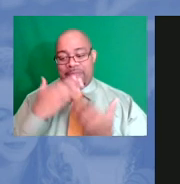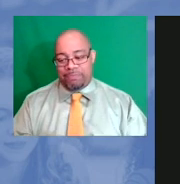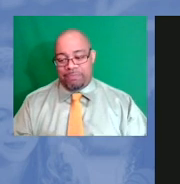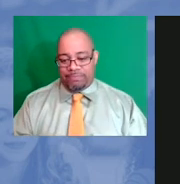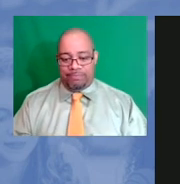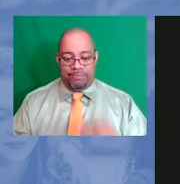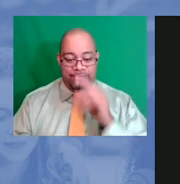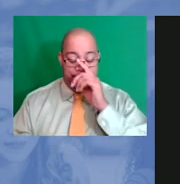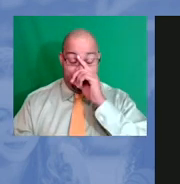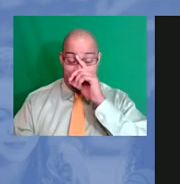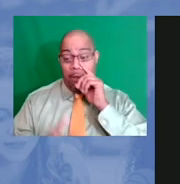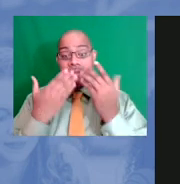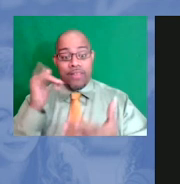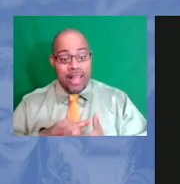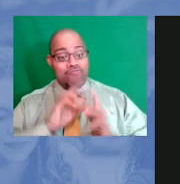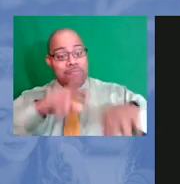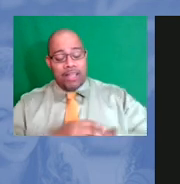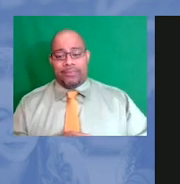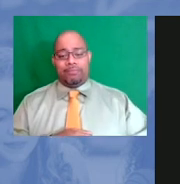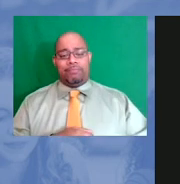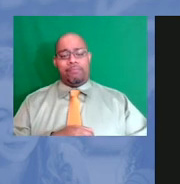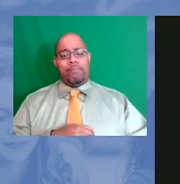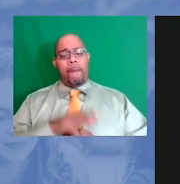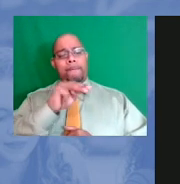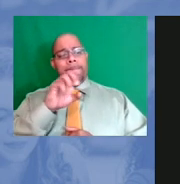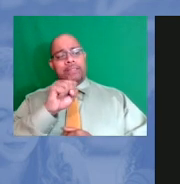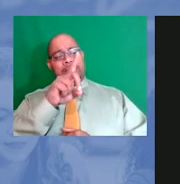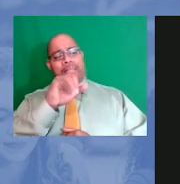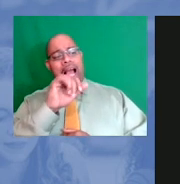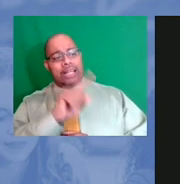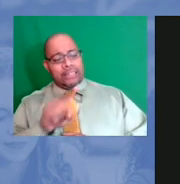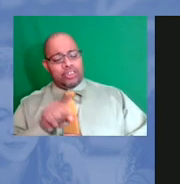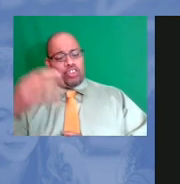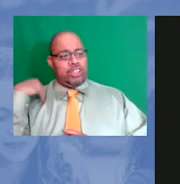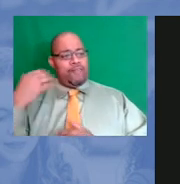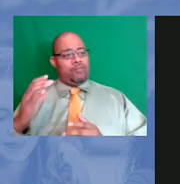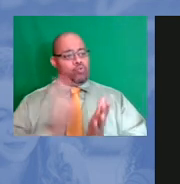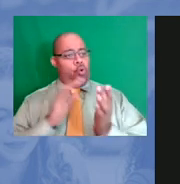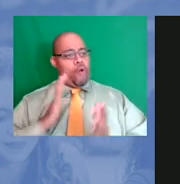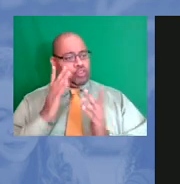MS. DIAZ YOU'RE THE CHIEF ECONOMIC OFFICER IT'S BEEN YOUR JOB TO DRIVE THIS ENGINE TO